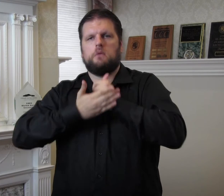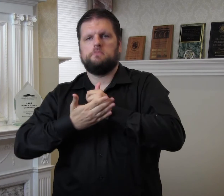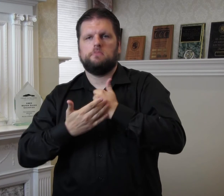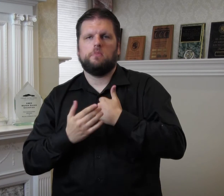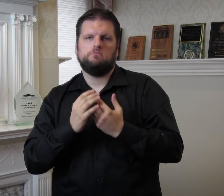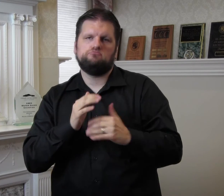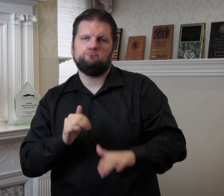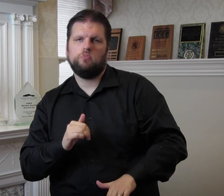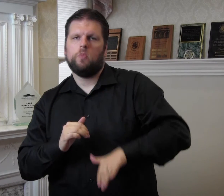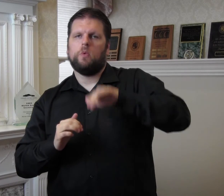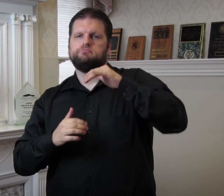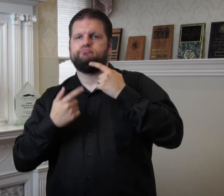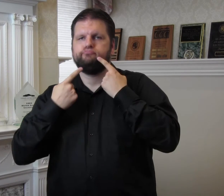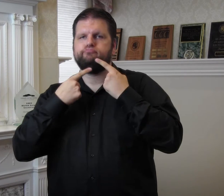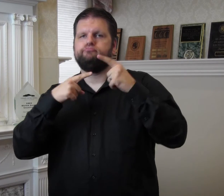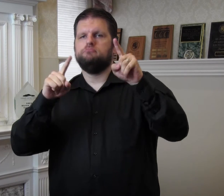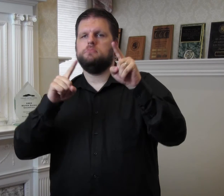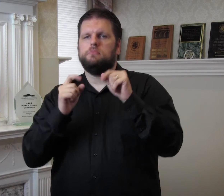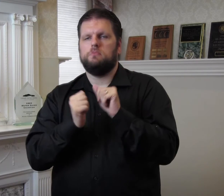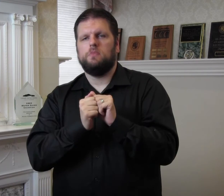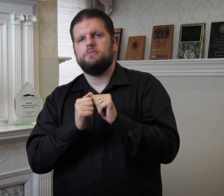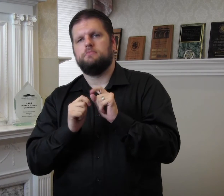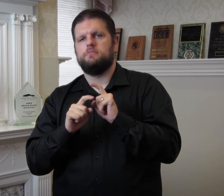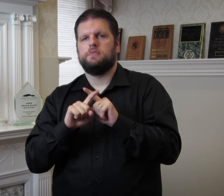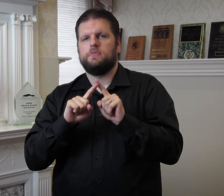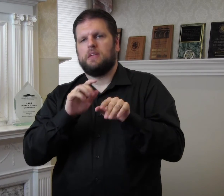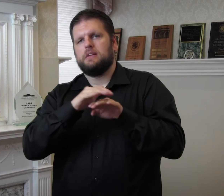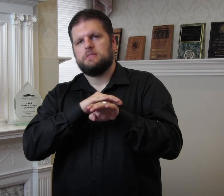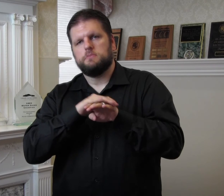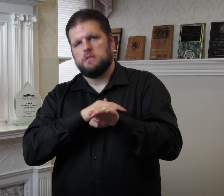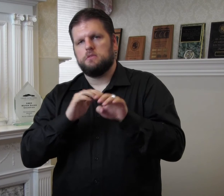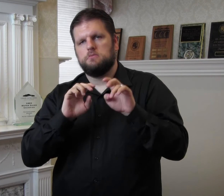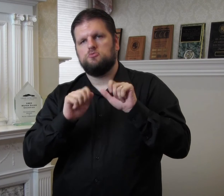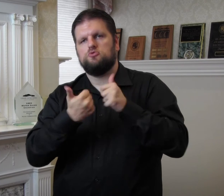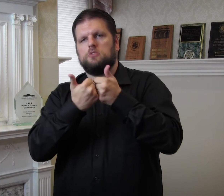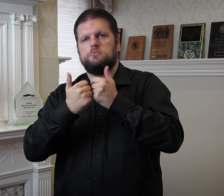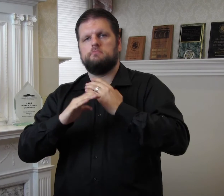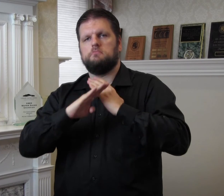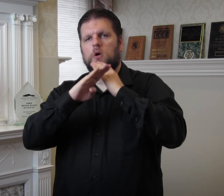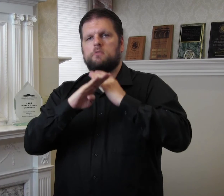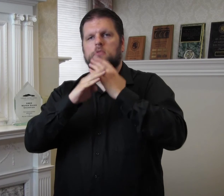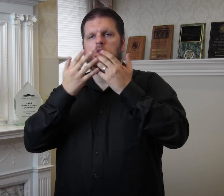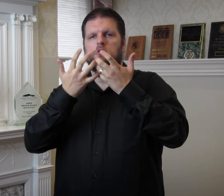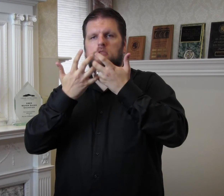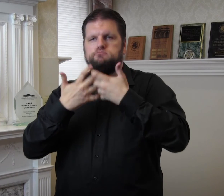it really helped me, as I was growing up, get through some of the accessibility challenges I faced